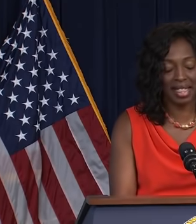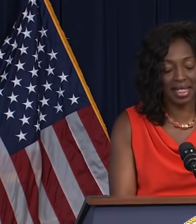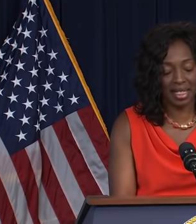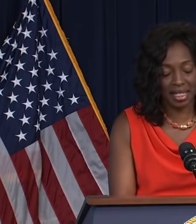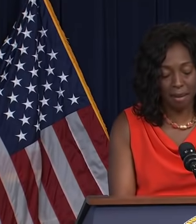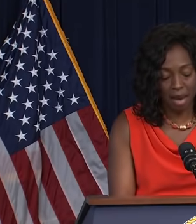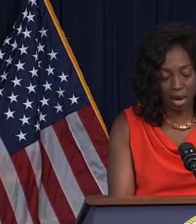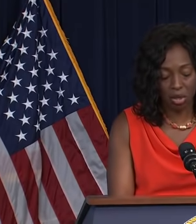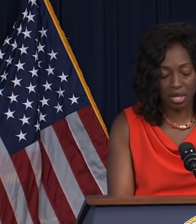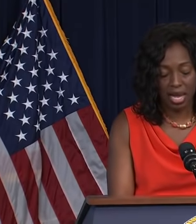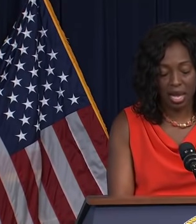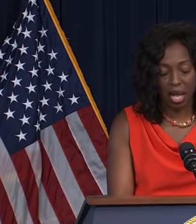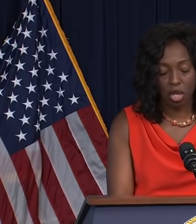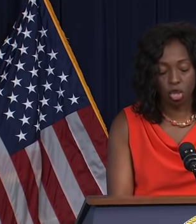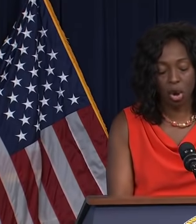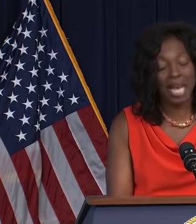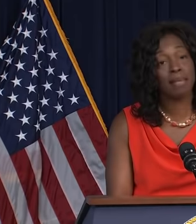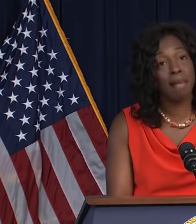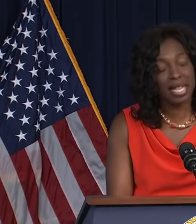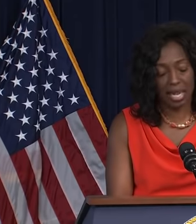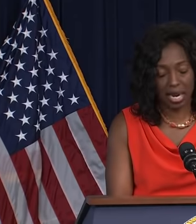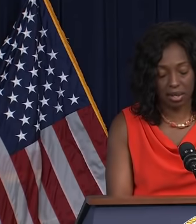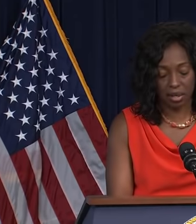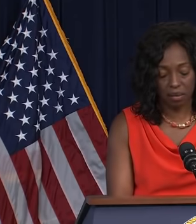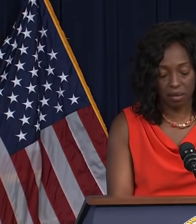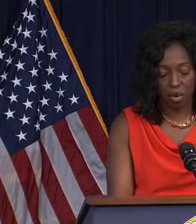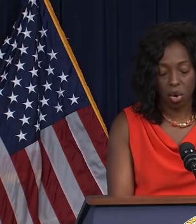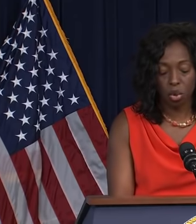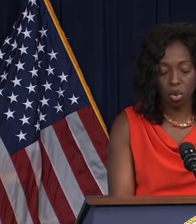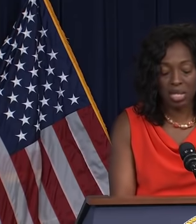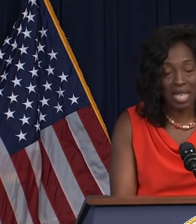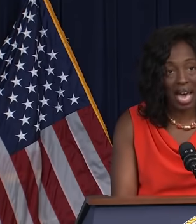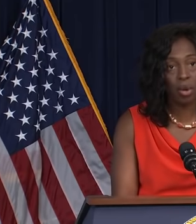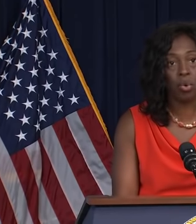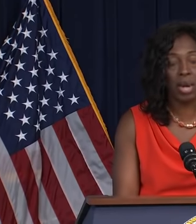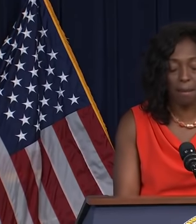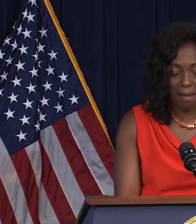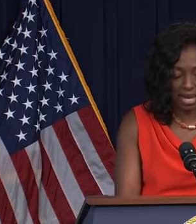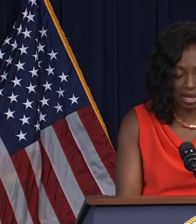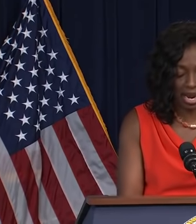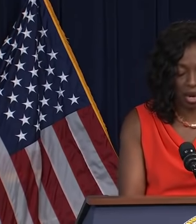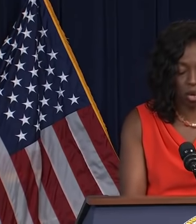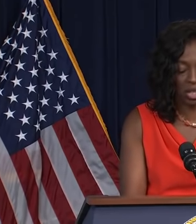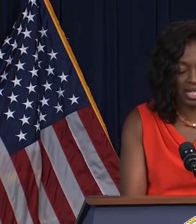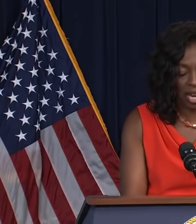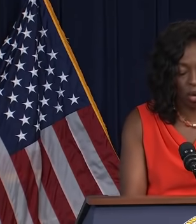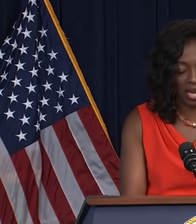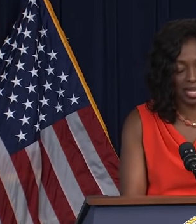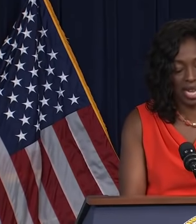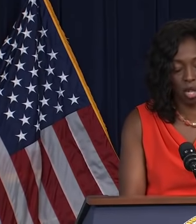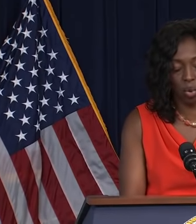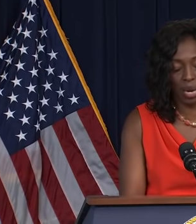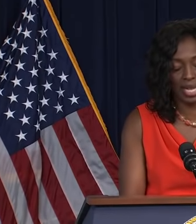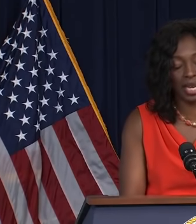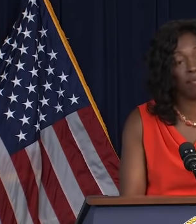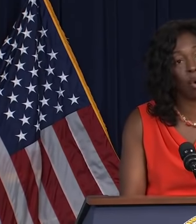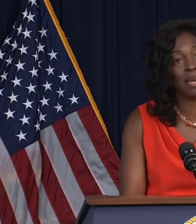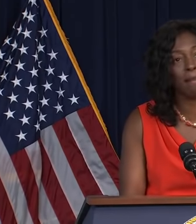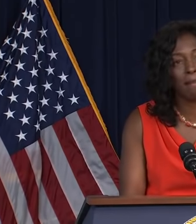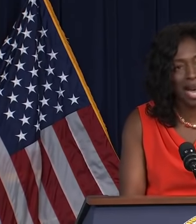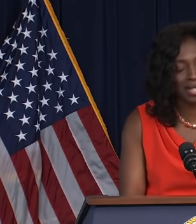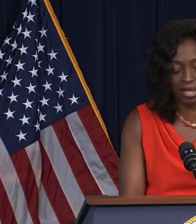sing Although not it I mean if